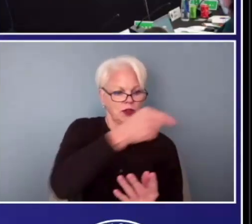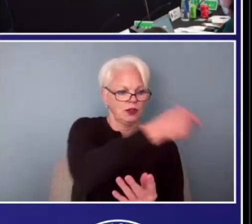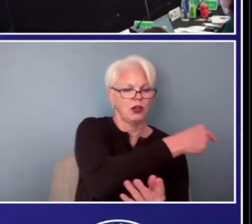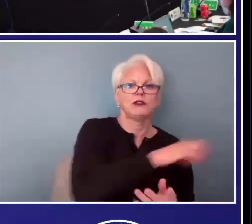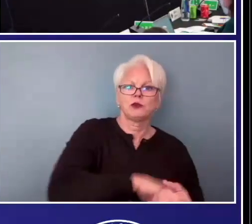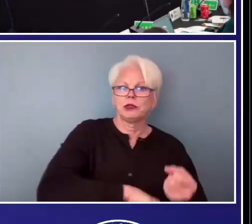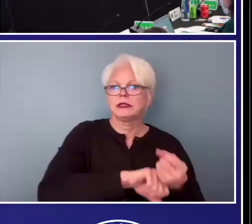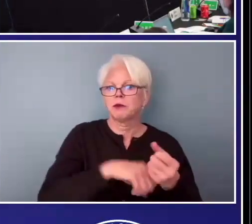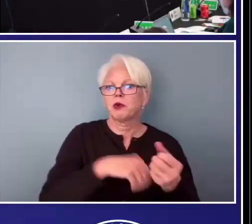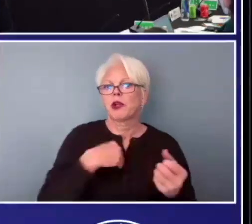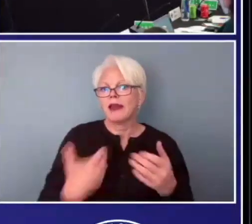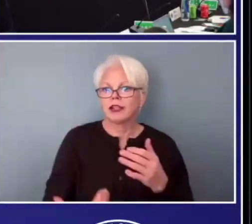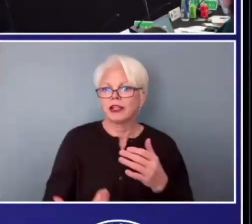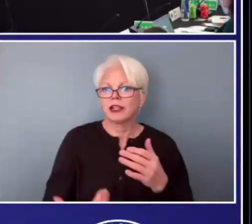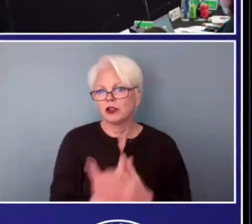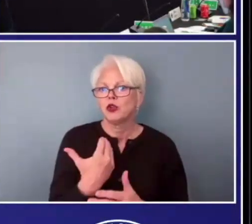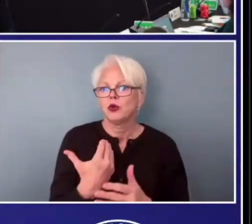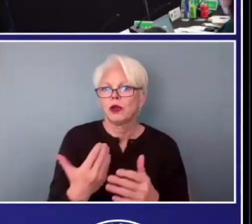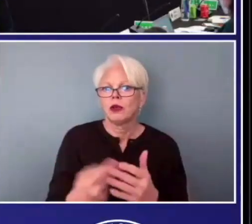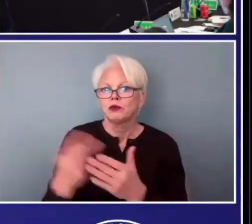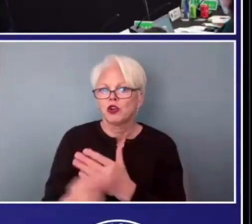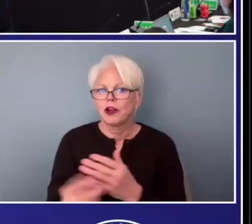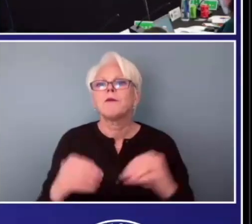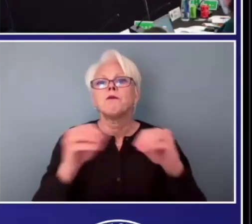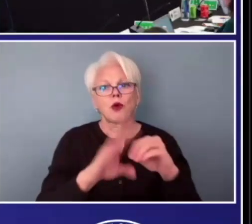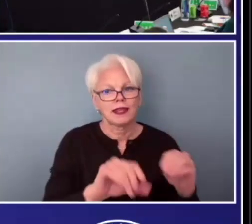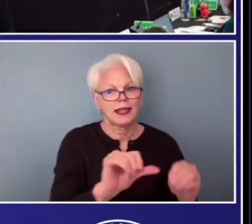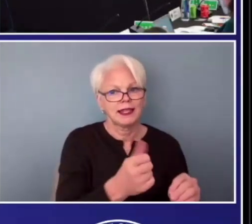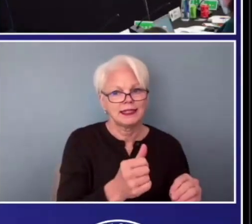newer programs beyond the list of ten that were originally on the list. And so we went